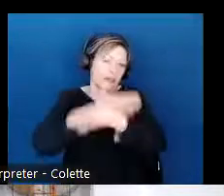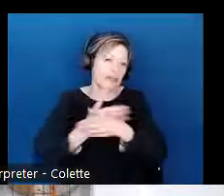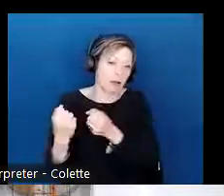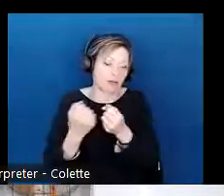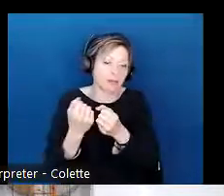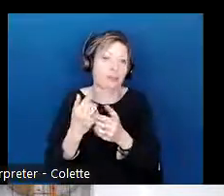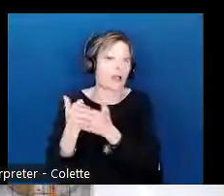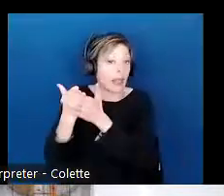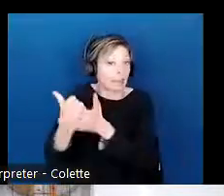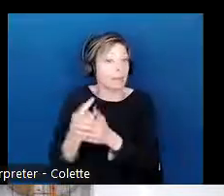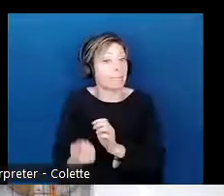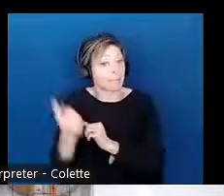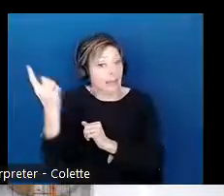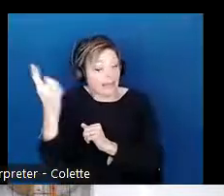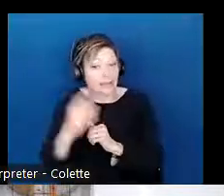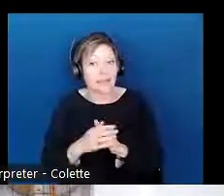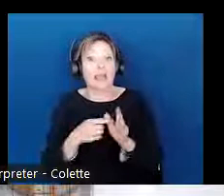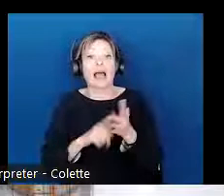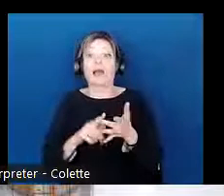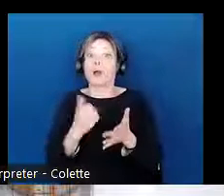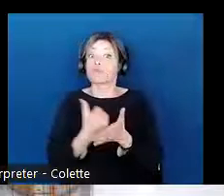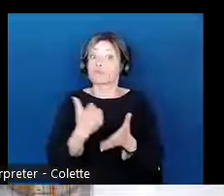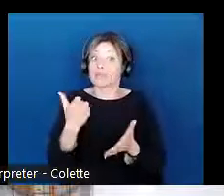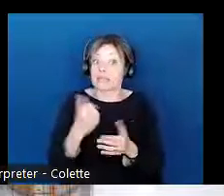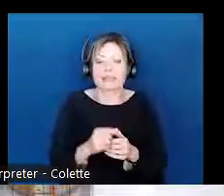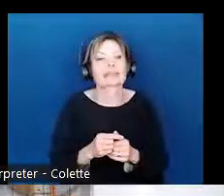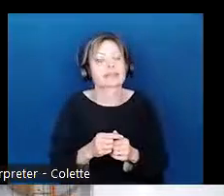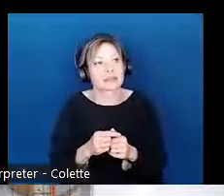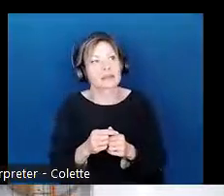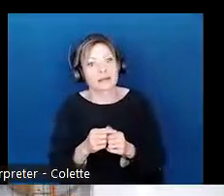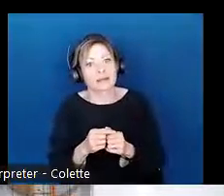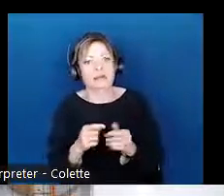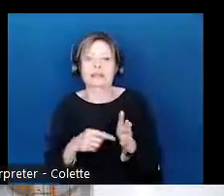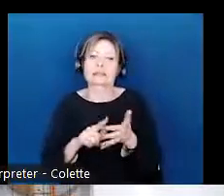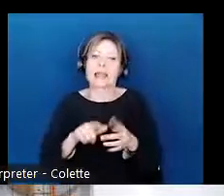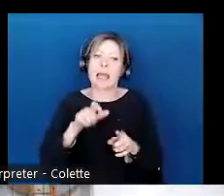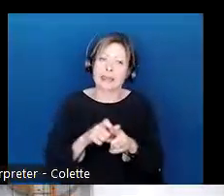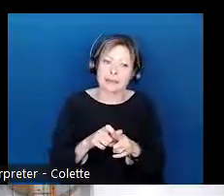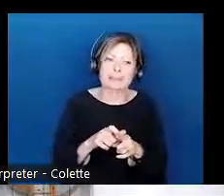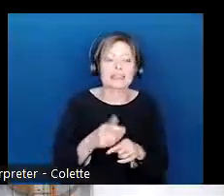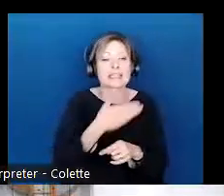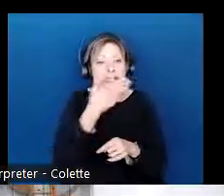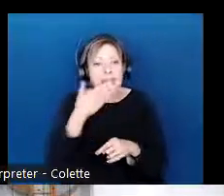which is you know a nice even gradient and light coming up uh Burford spur or something like that